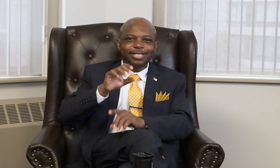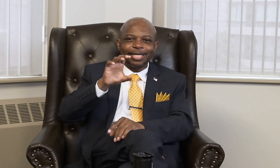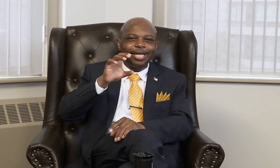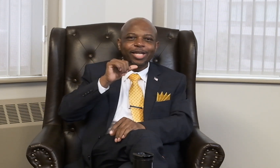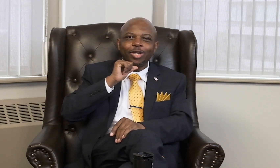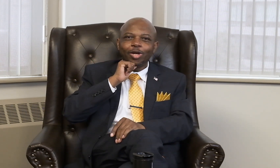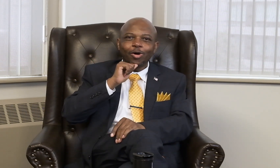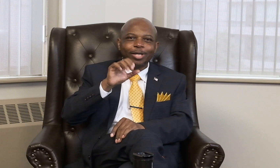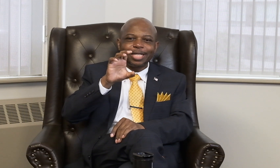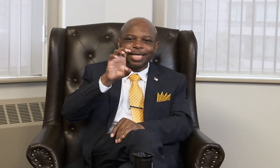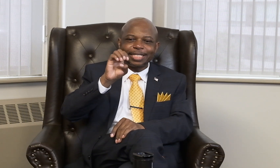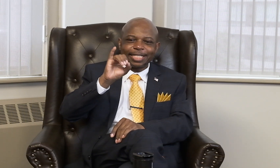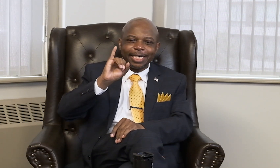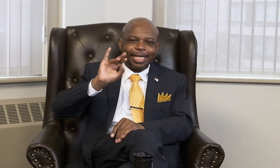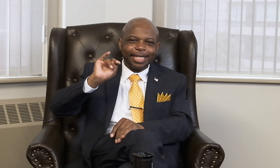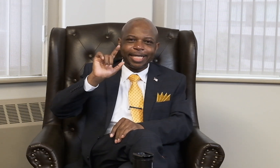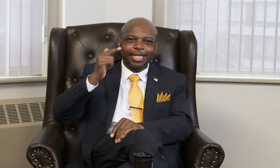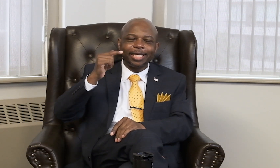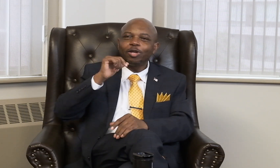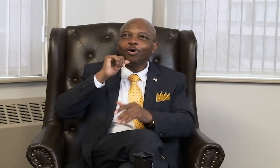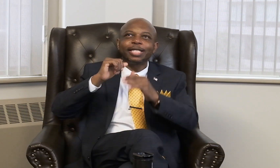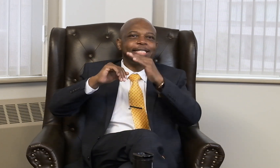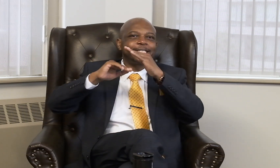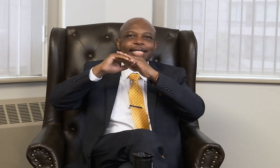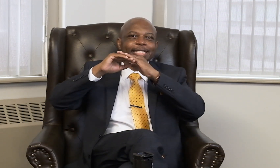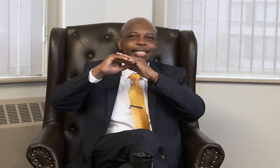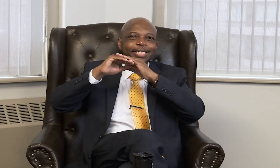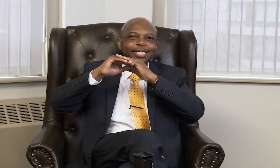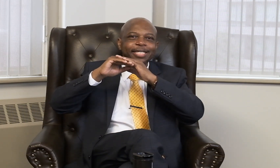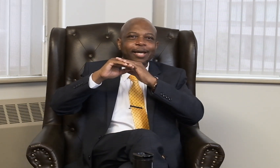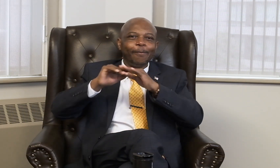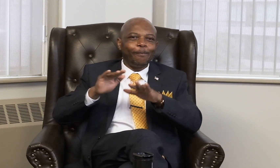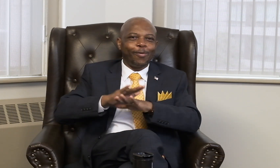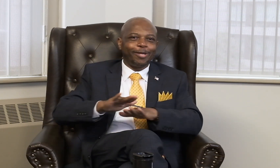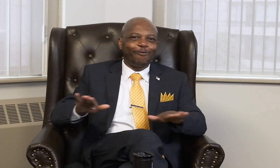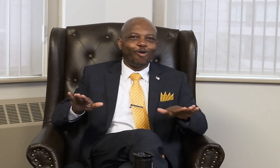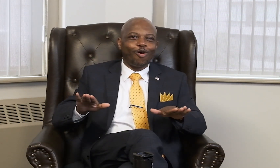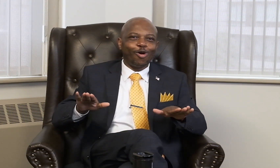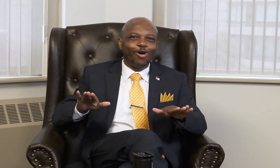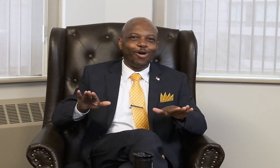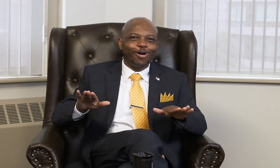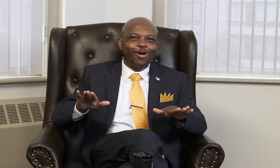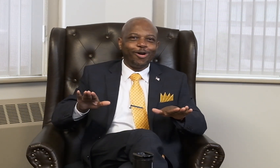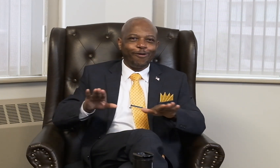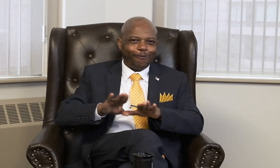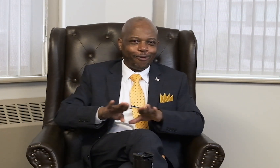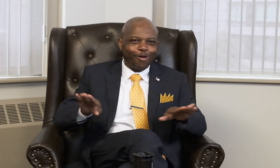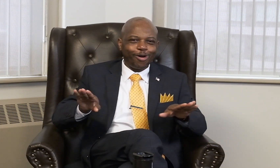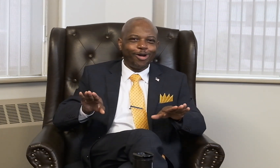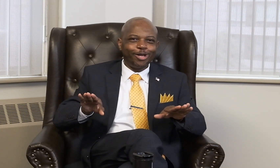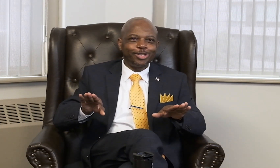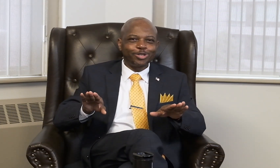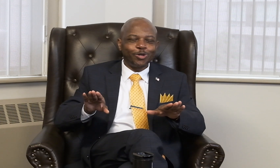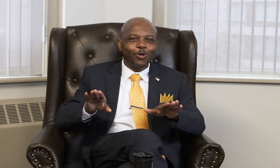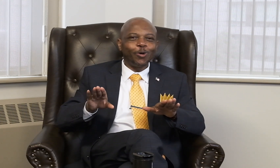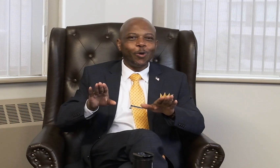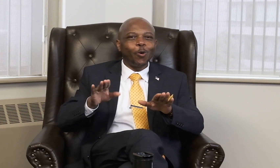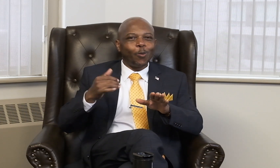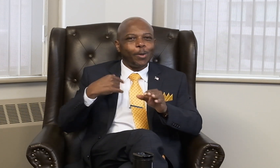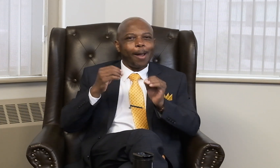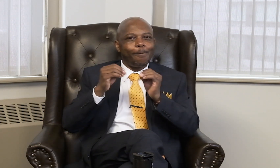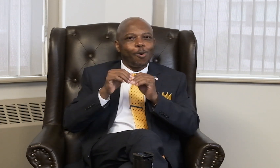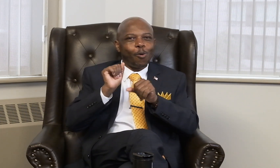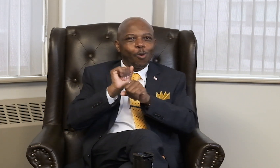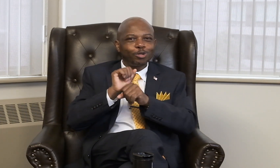ADA itself is not the ceiling it is just simply the floor and so we have more work